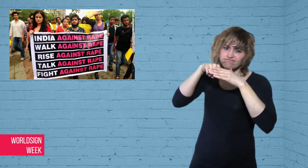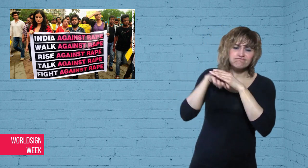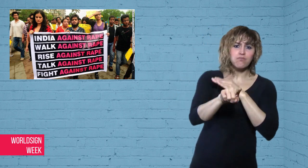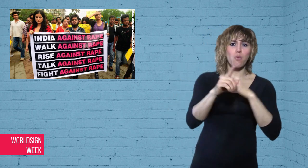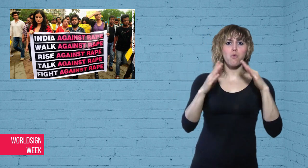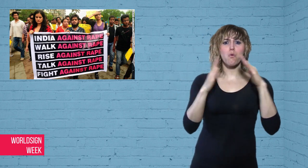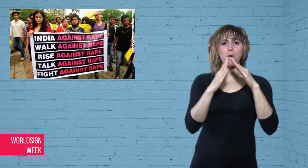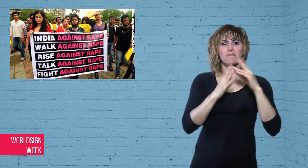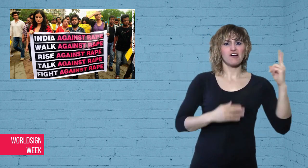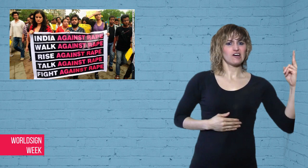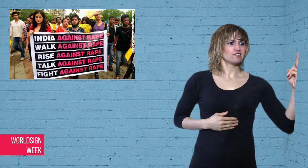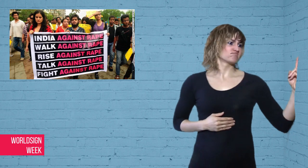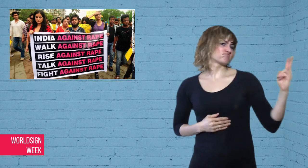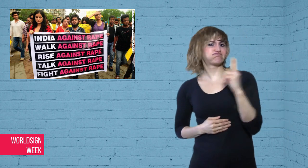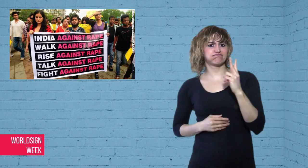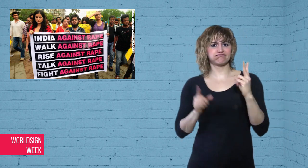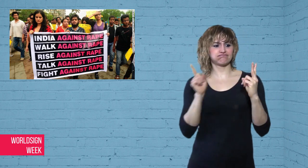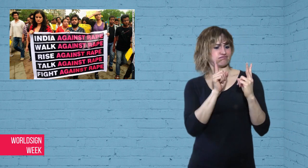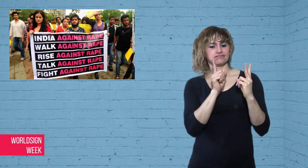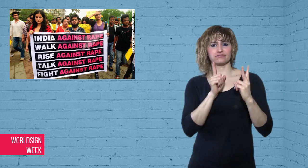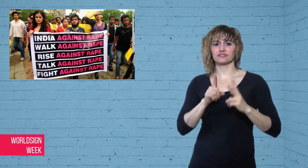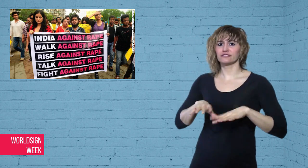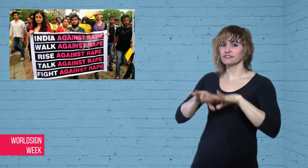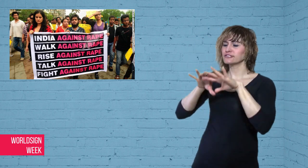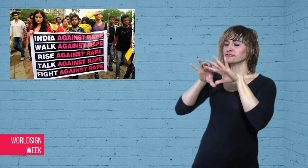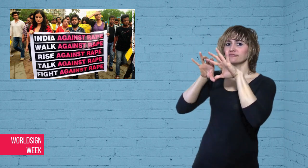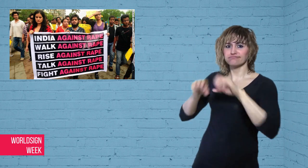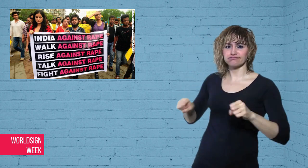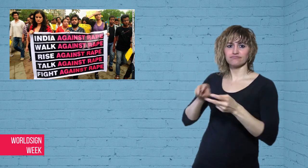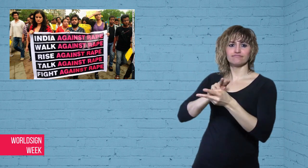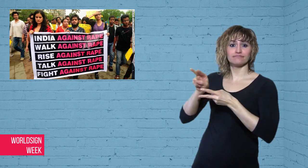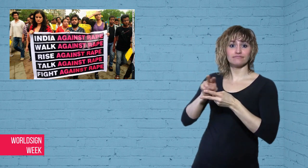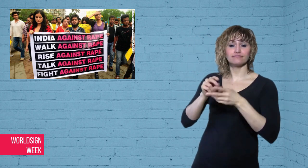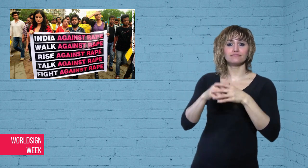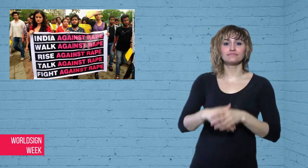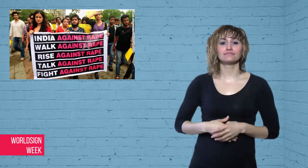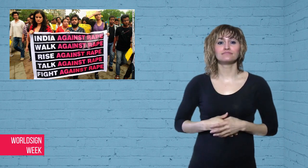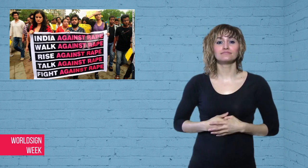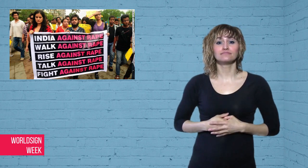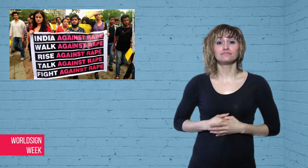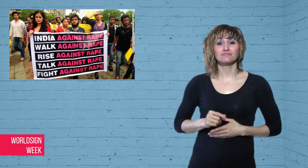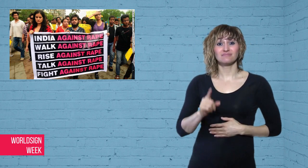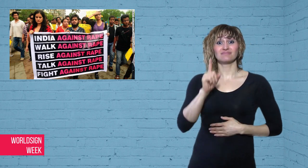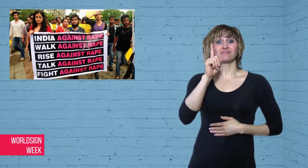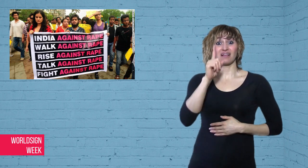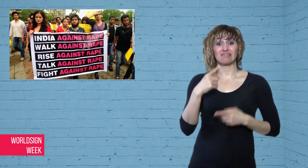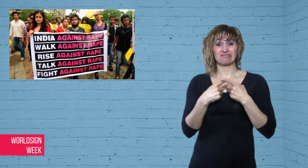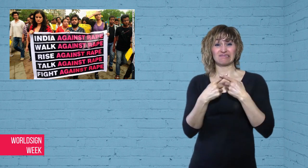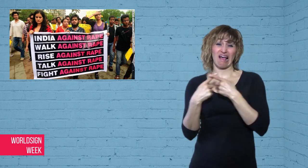their way in and raped her.